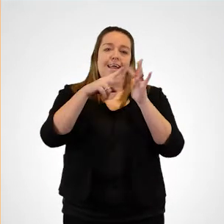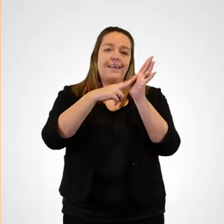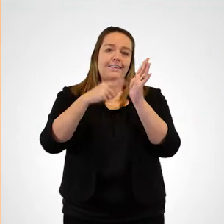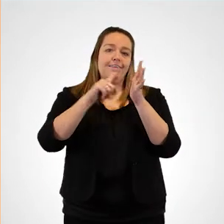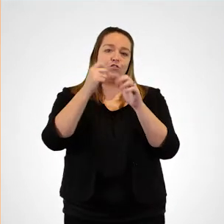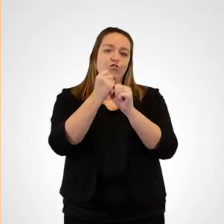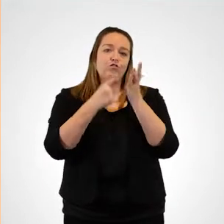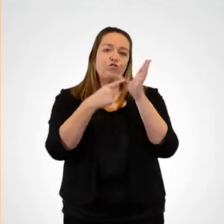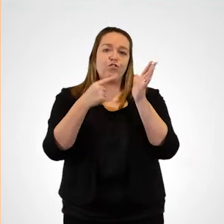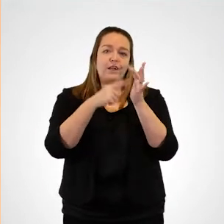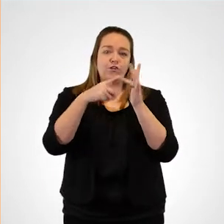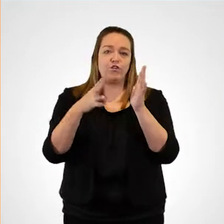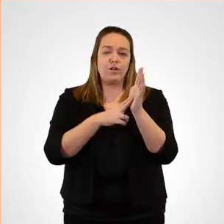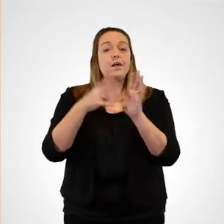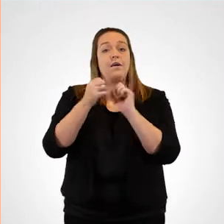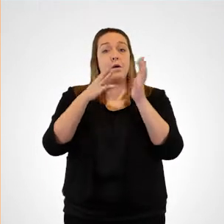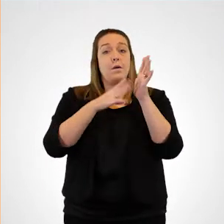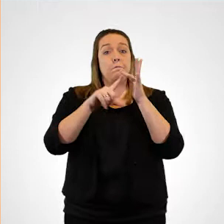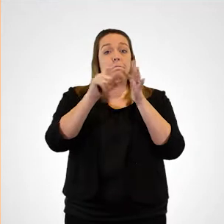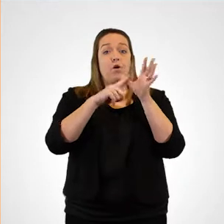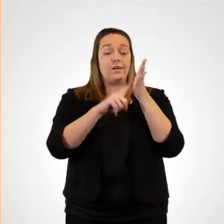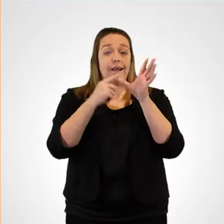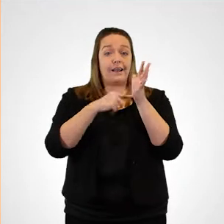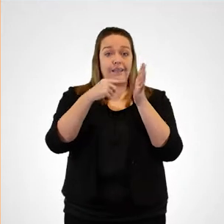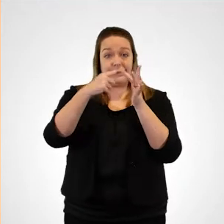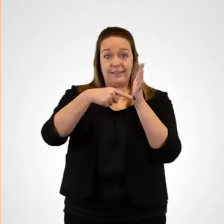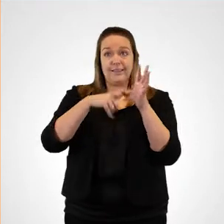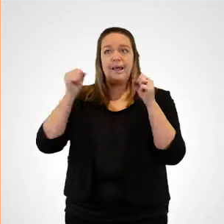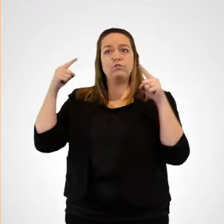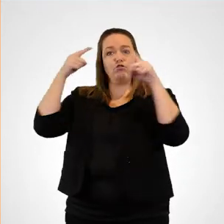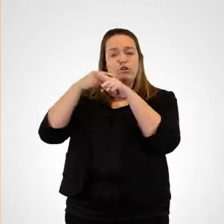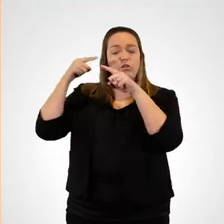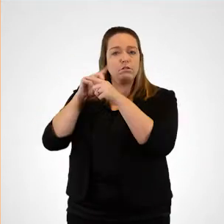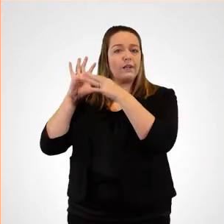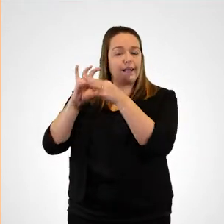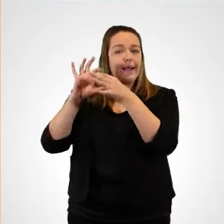There are some interesting studies that show this